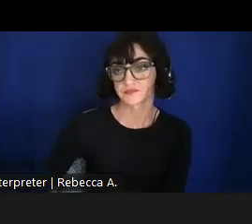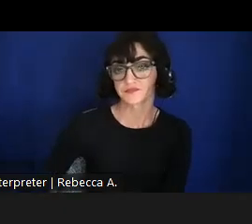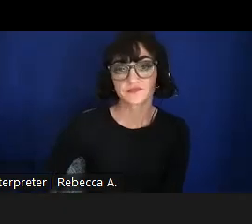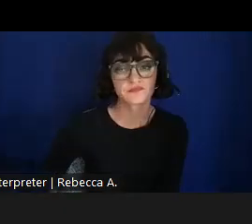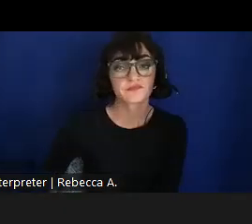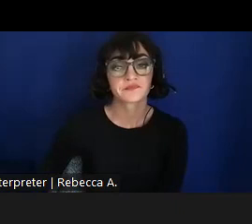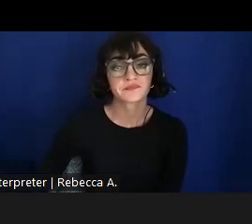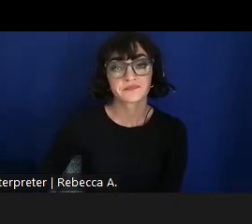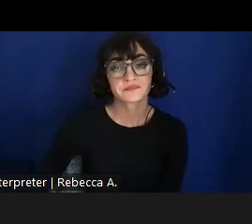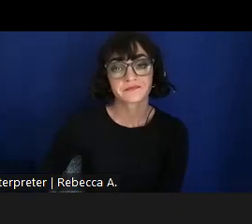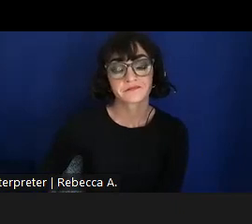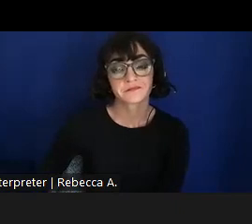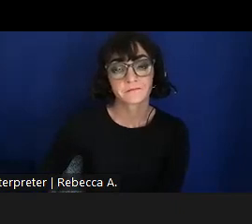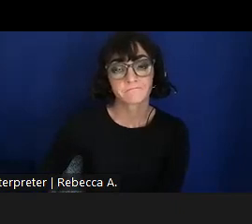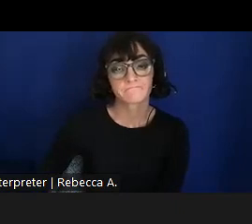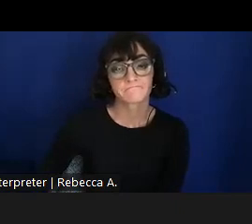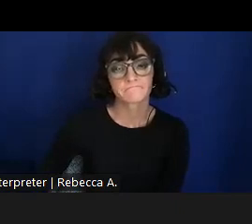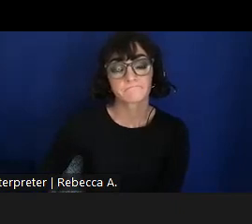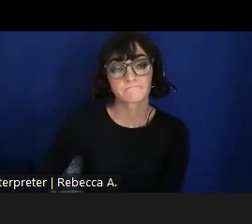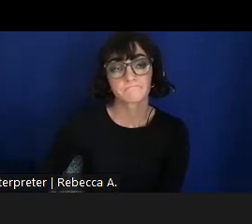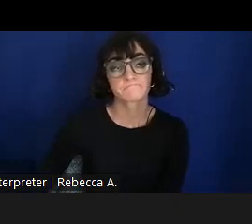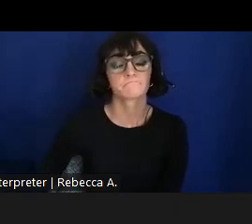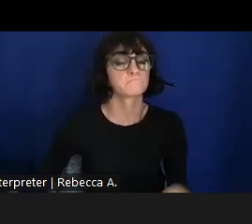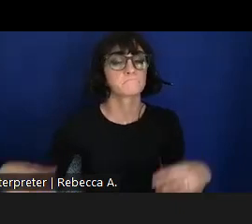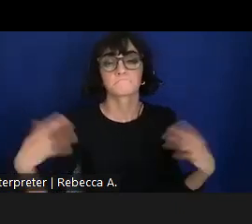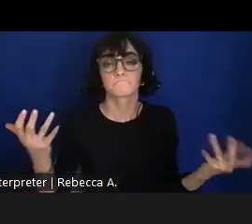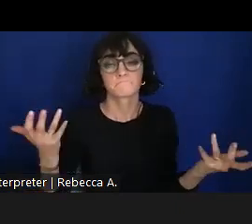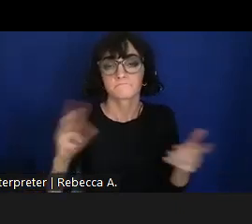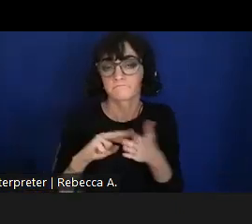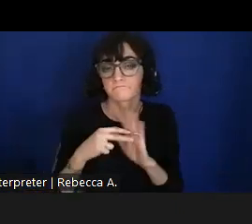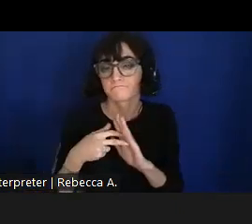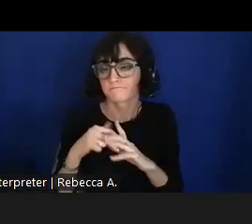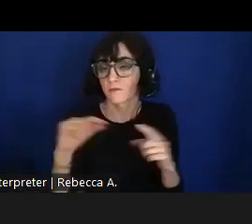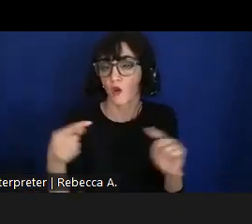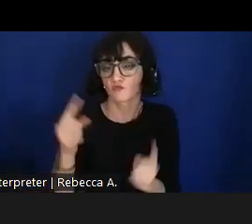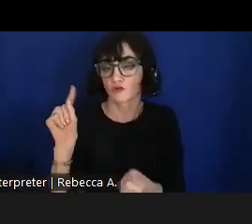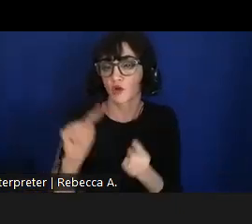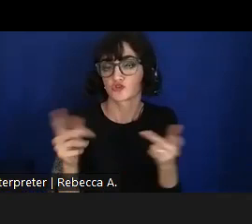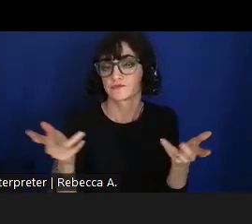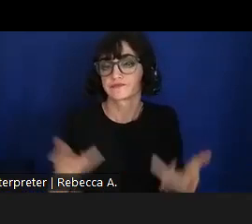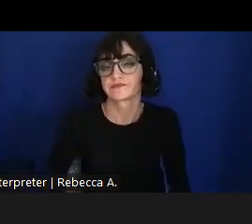all right so what is harm reduction?